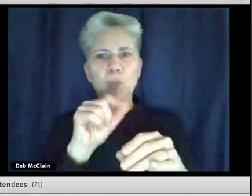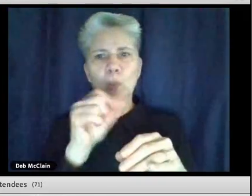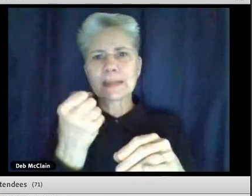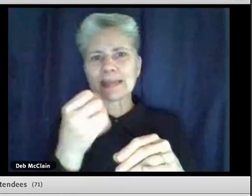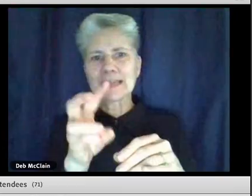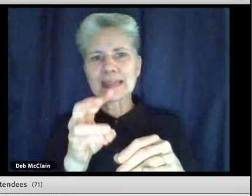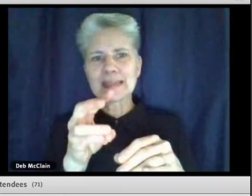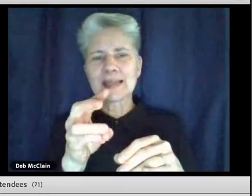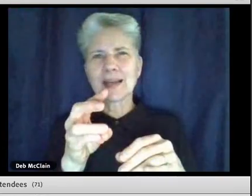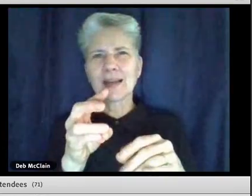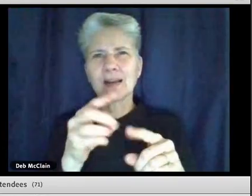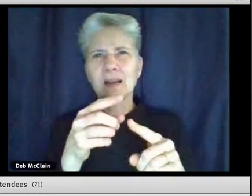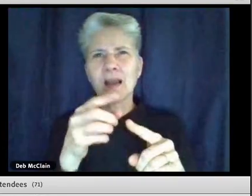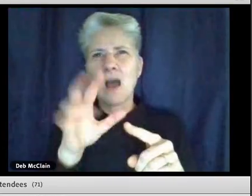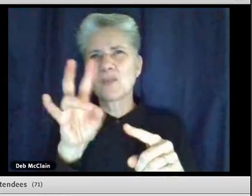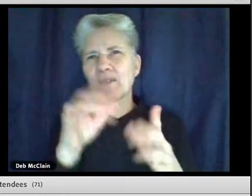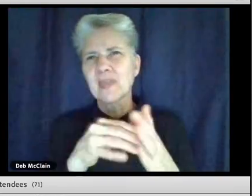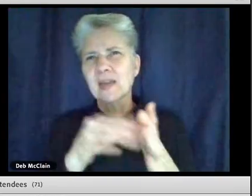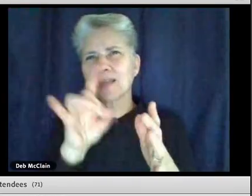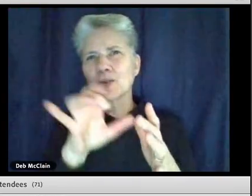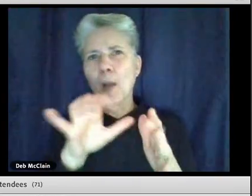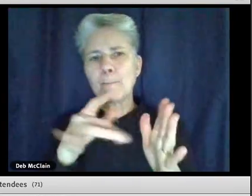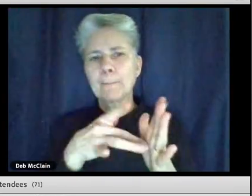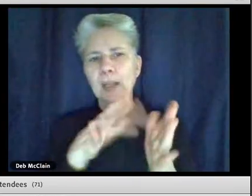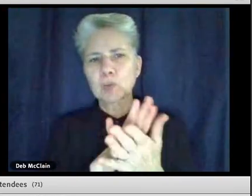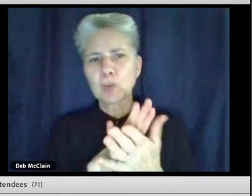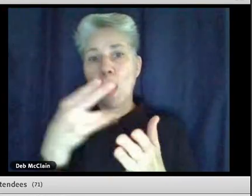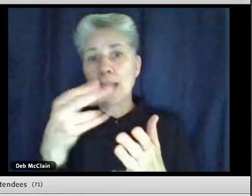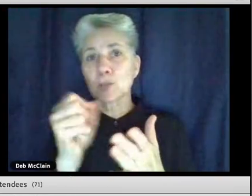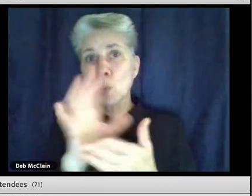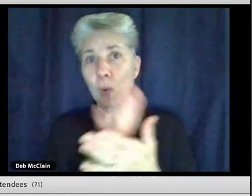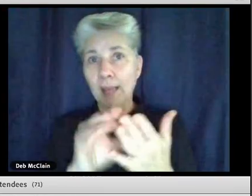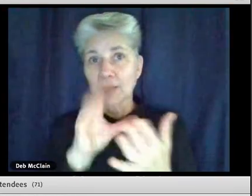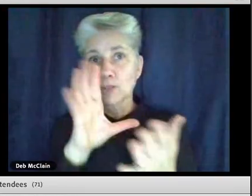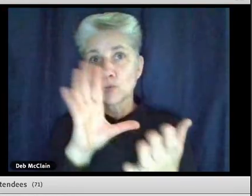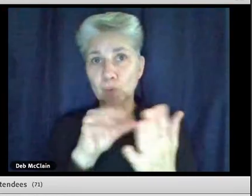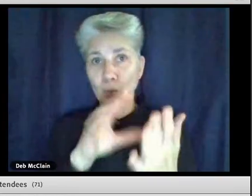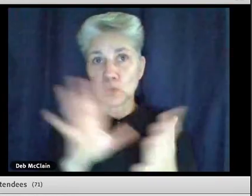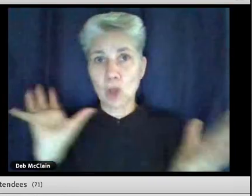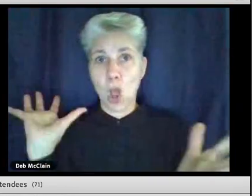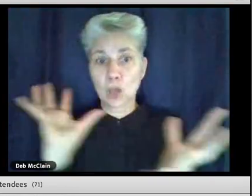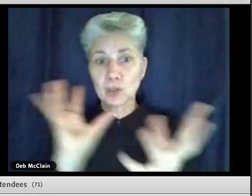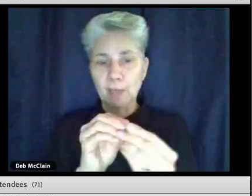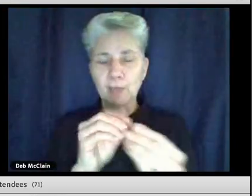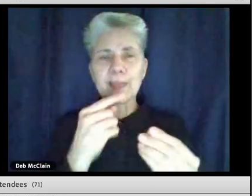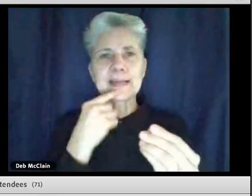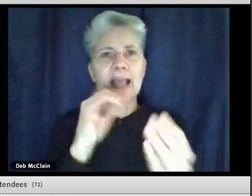Okay. Another study just very quickly, this is done in 2016 of 7,800 middle school,